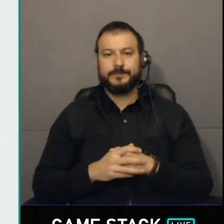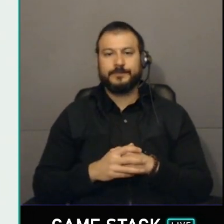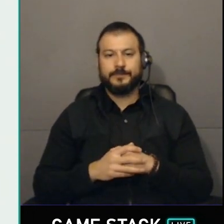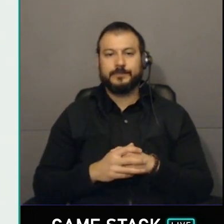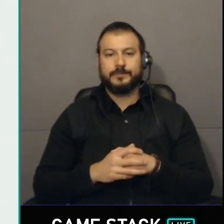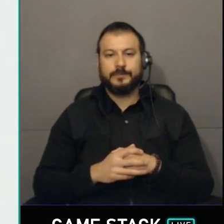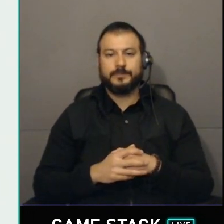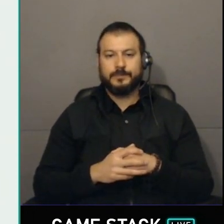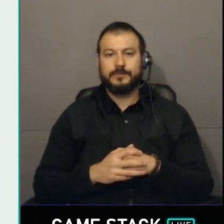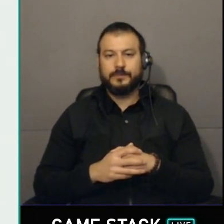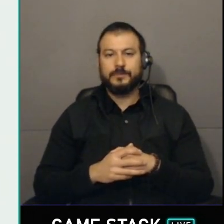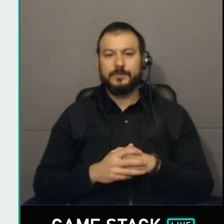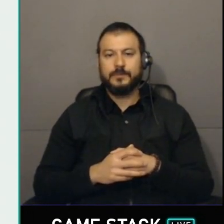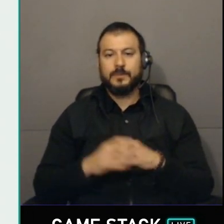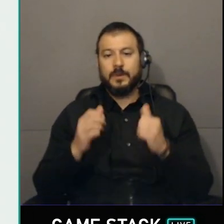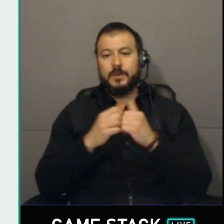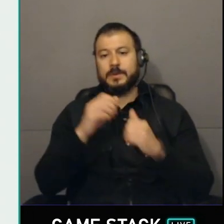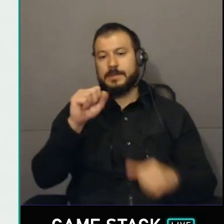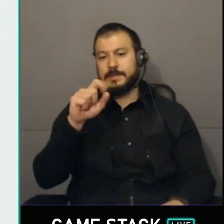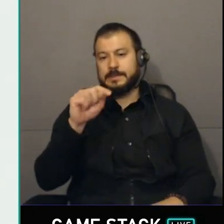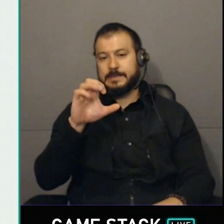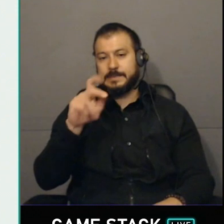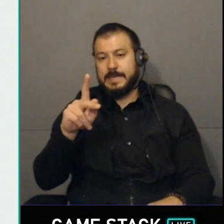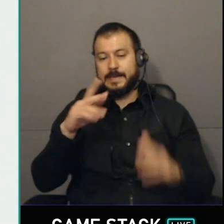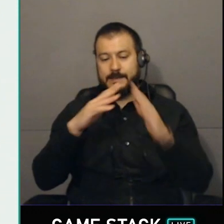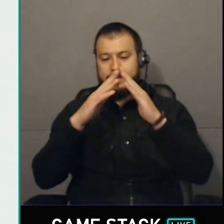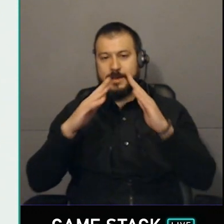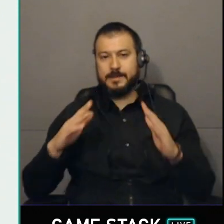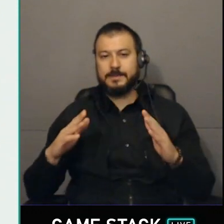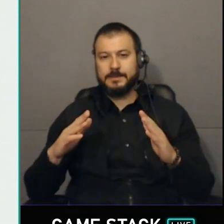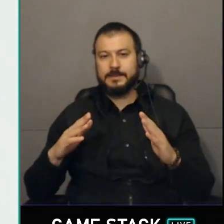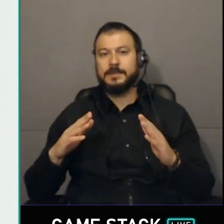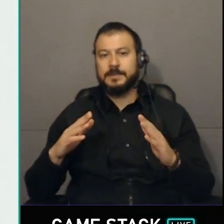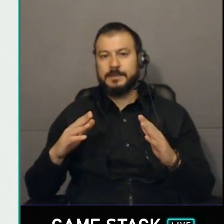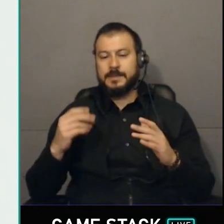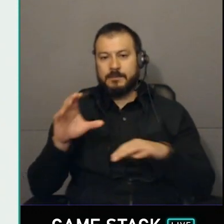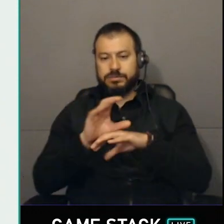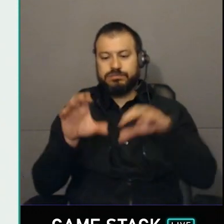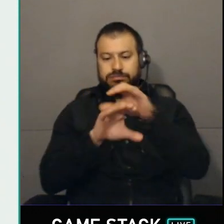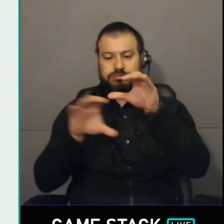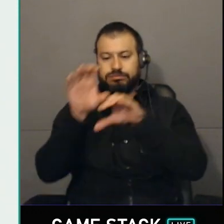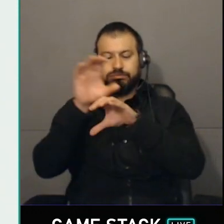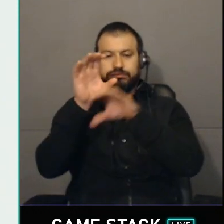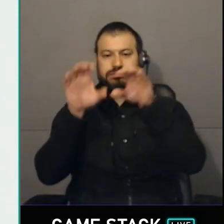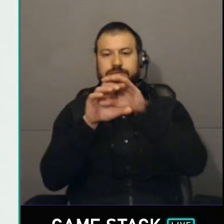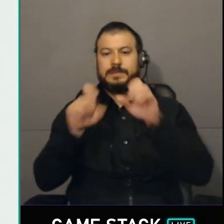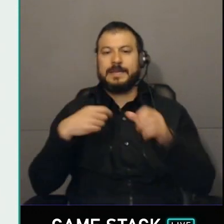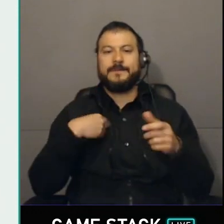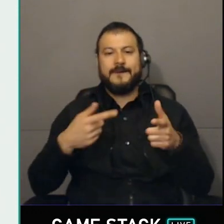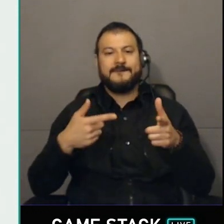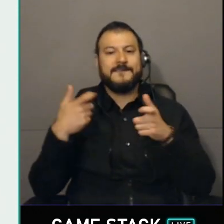With stacked bodies, a lot of bodies stacked on top of each other, we're going to need to have a fast physics solver.